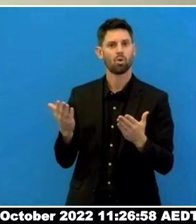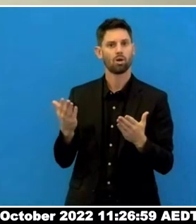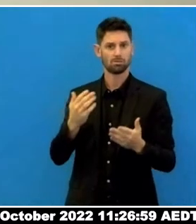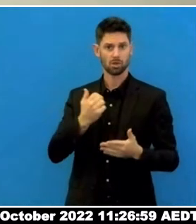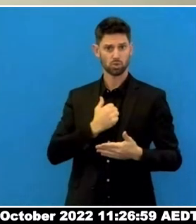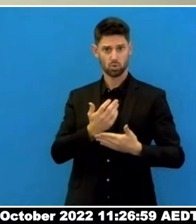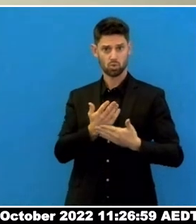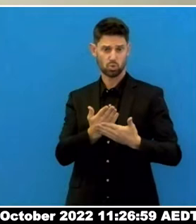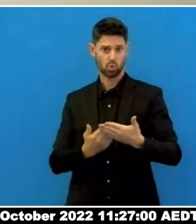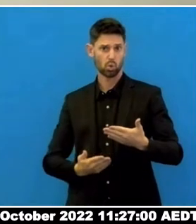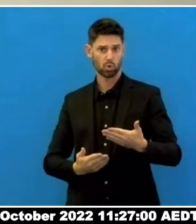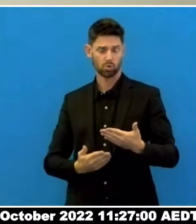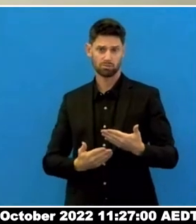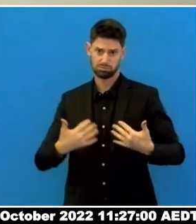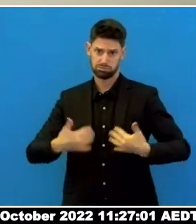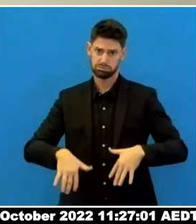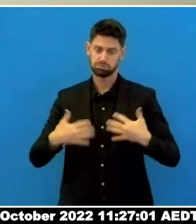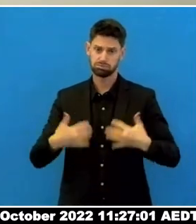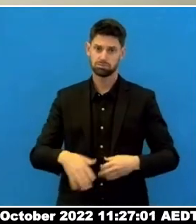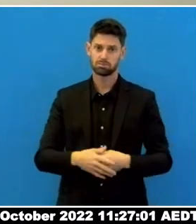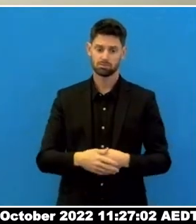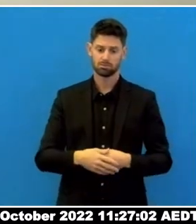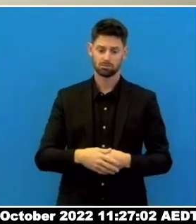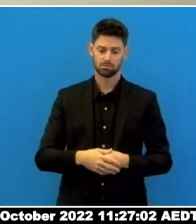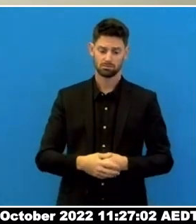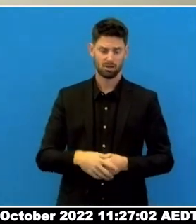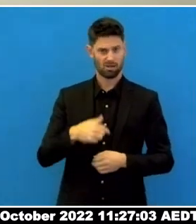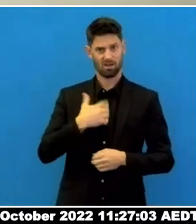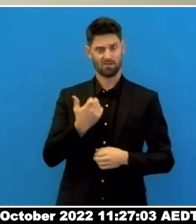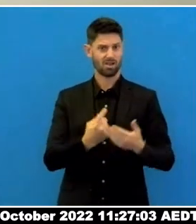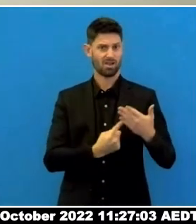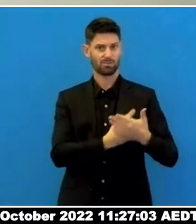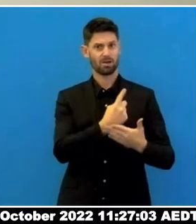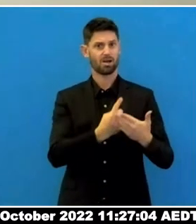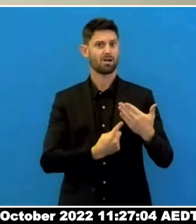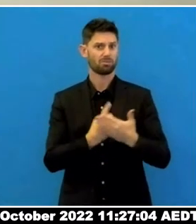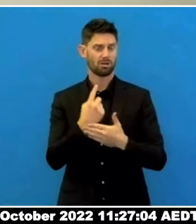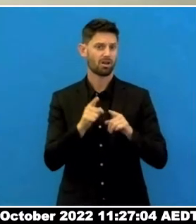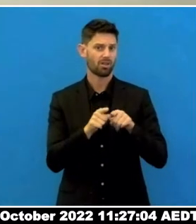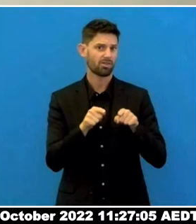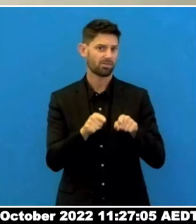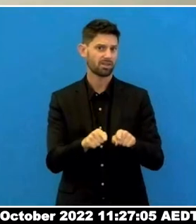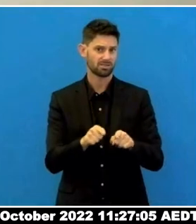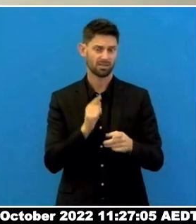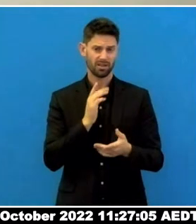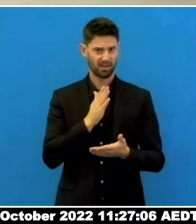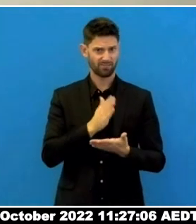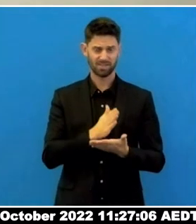That's 10 years. I have experienced this detention. This is a very hard for me.